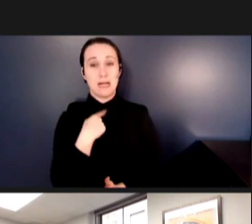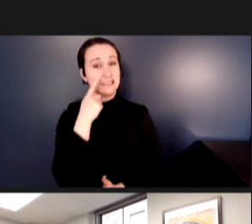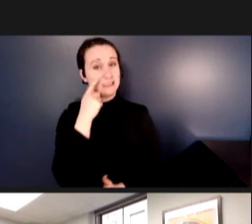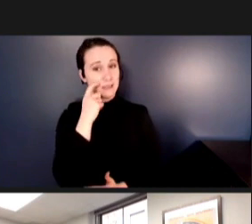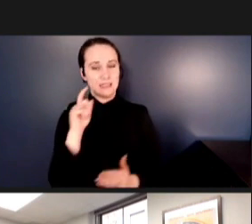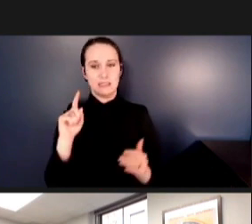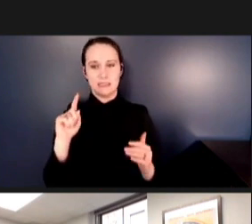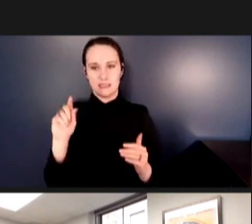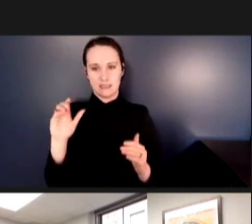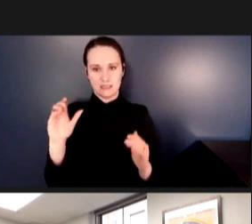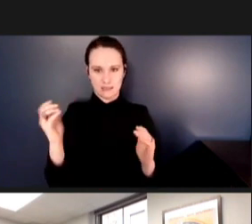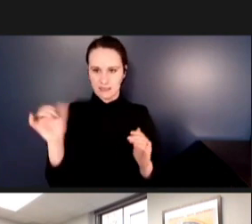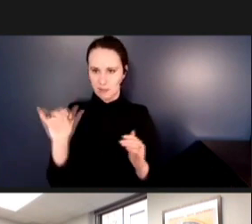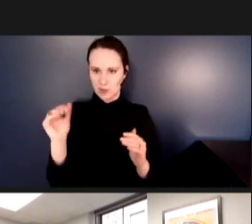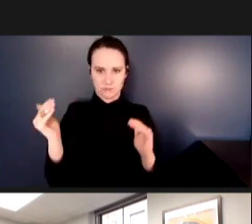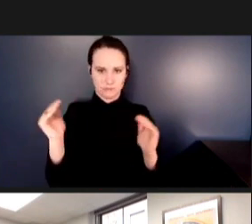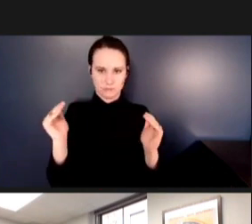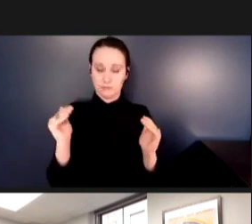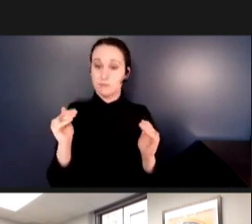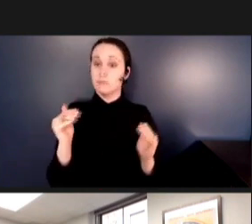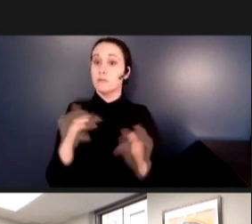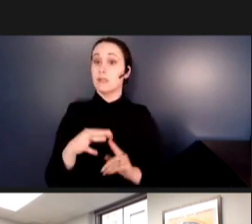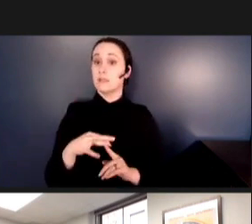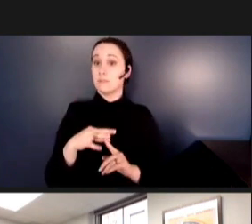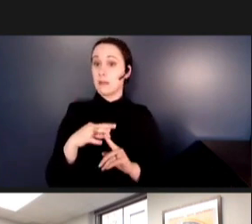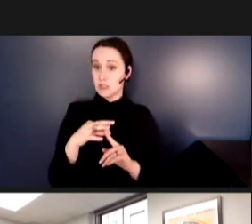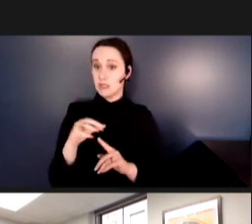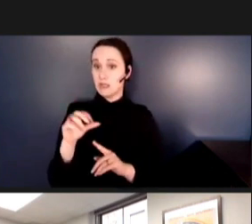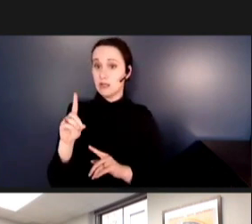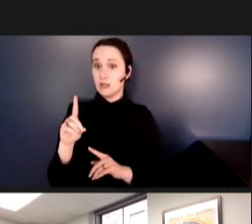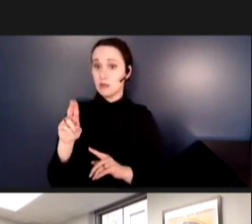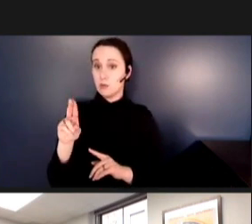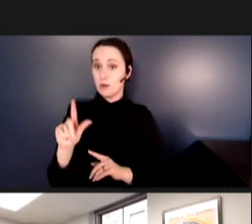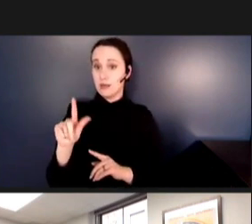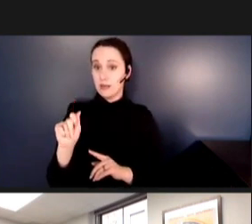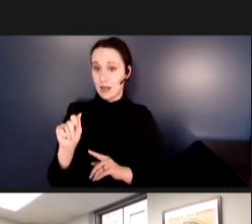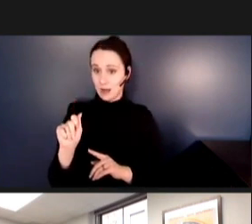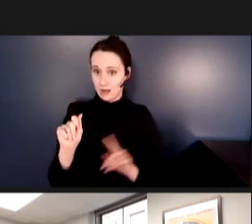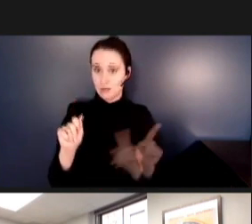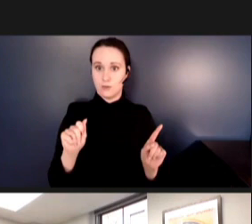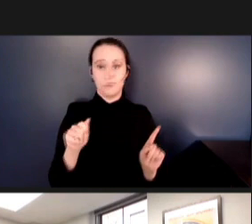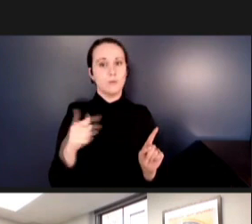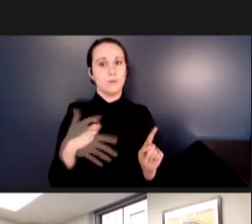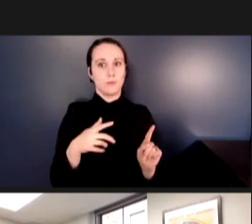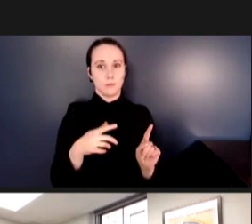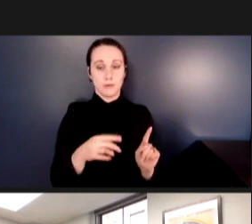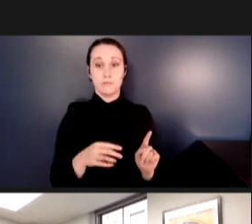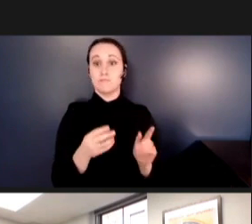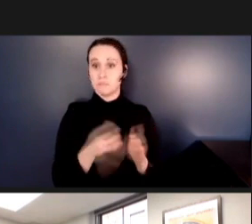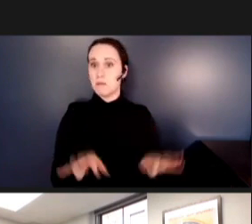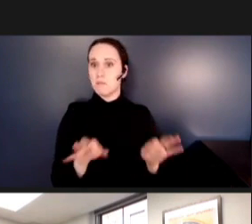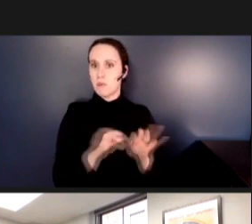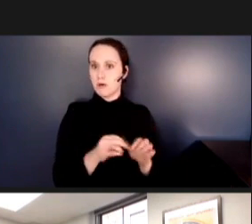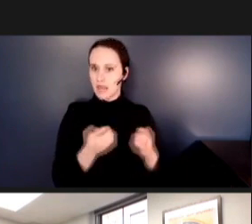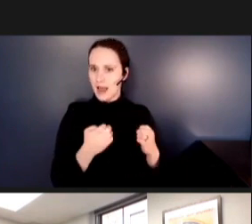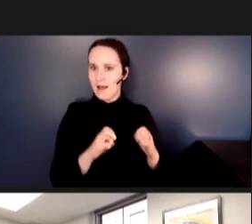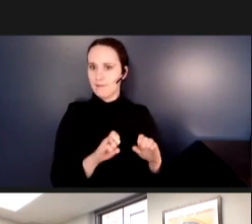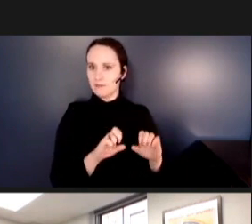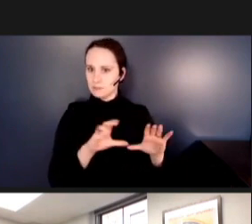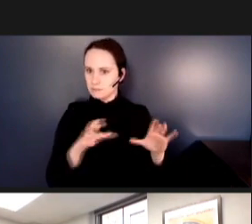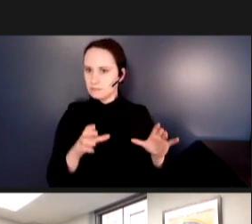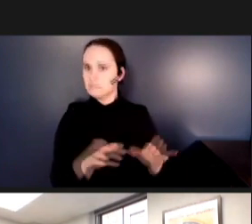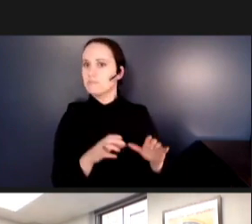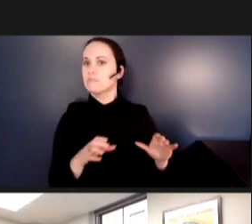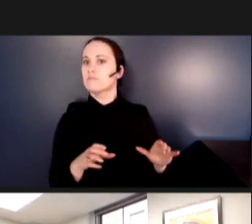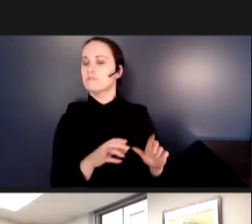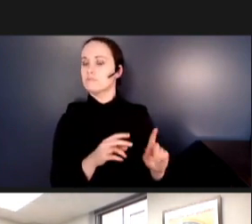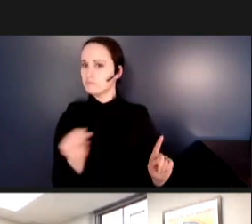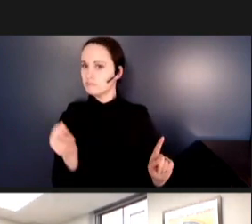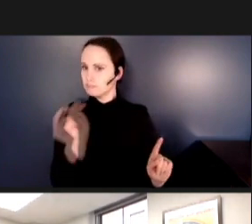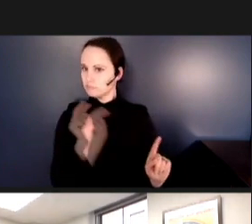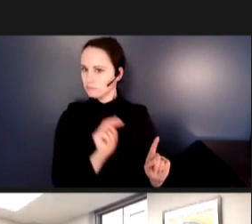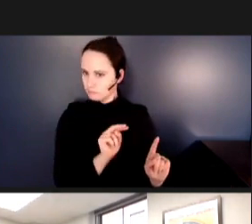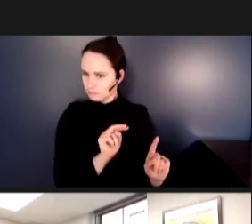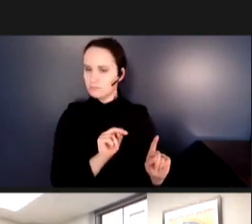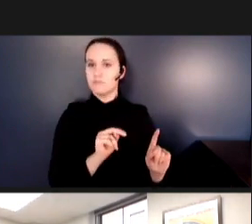say I think in the space of doulas that there is a significant effort in looking at diversity. I do